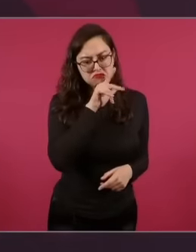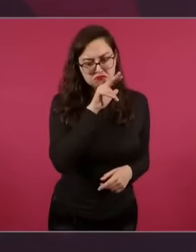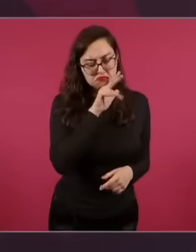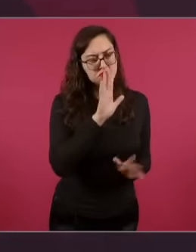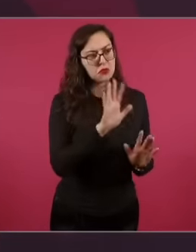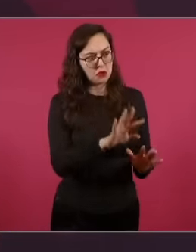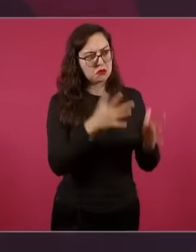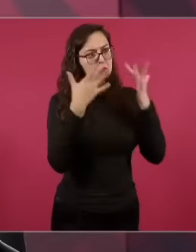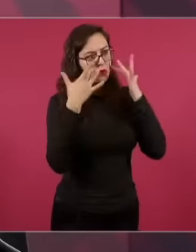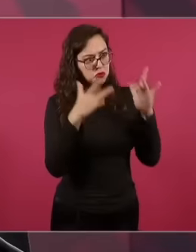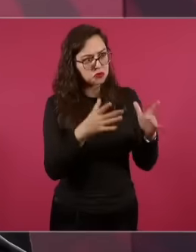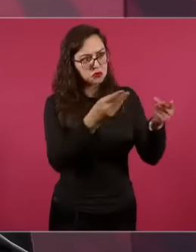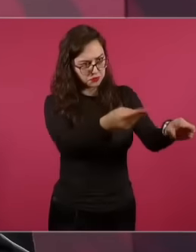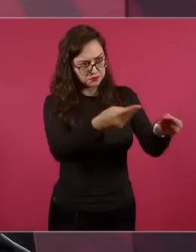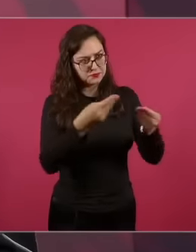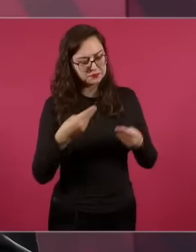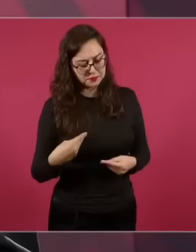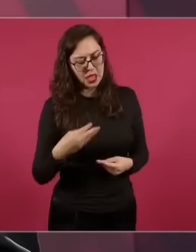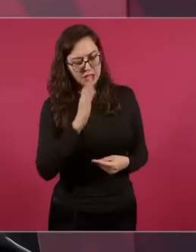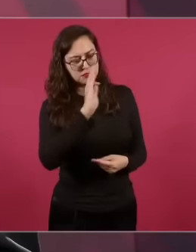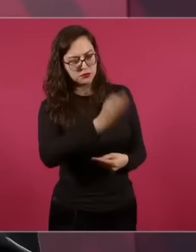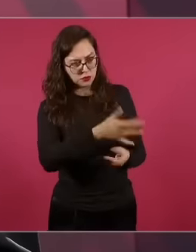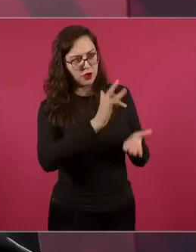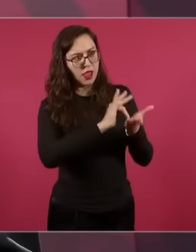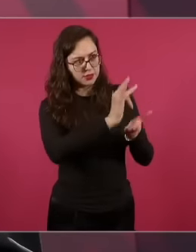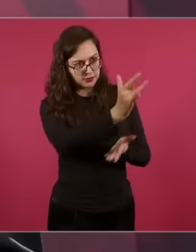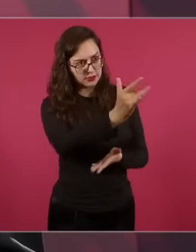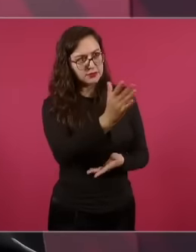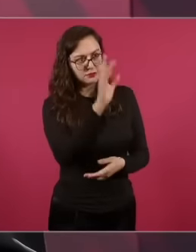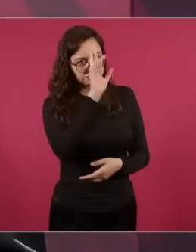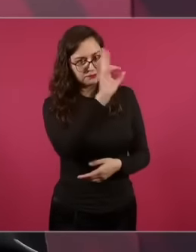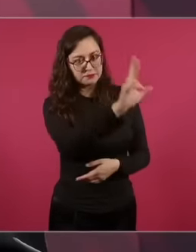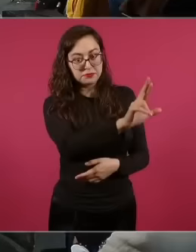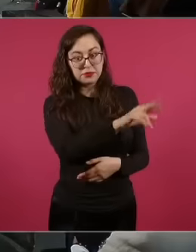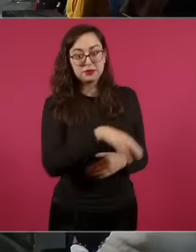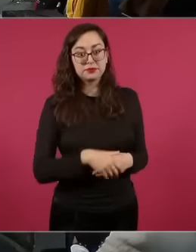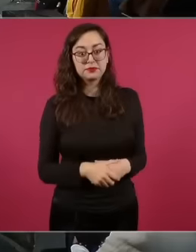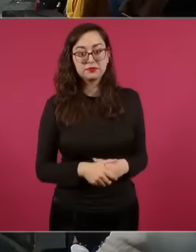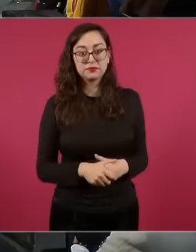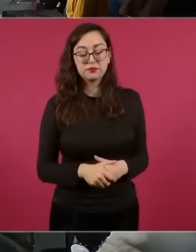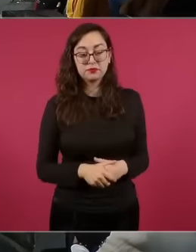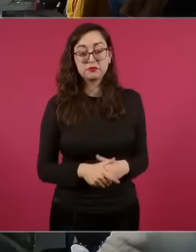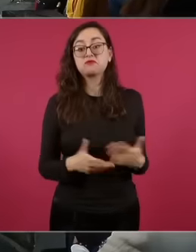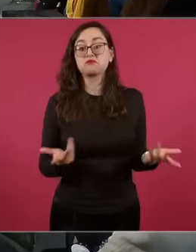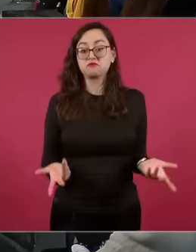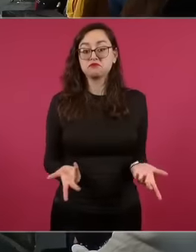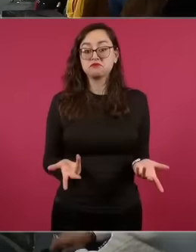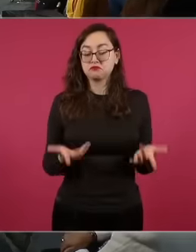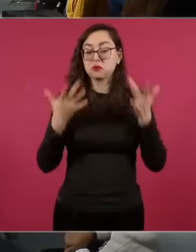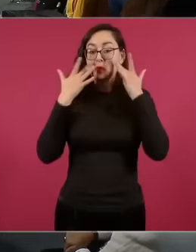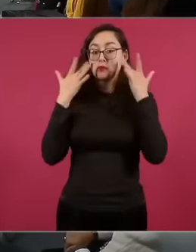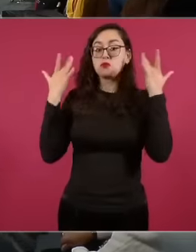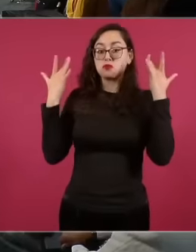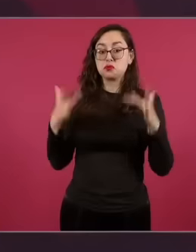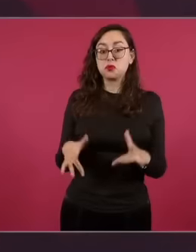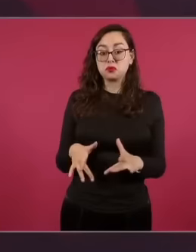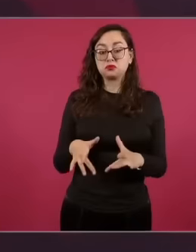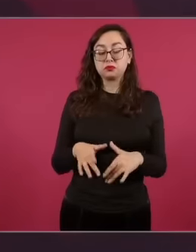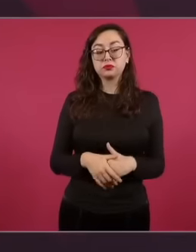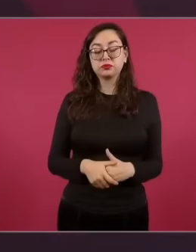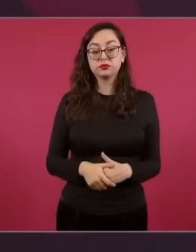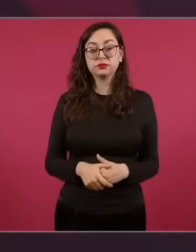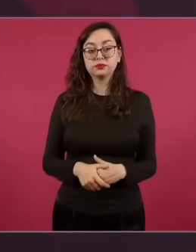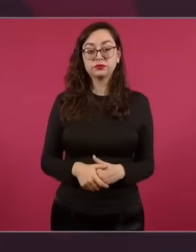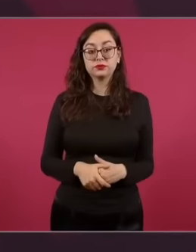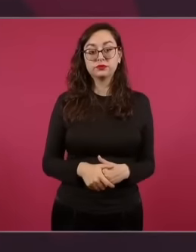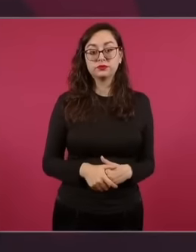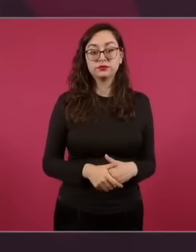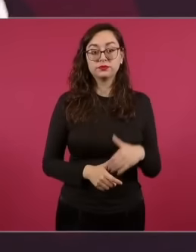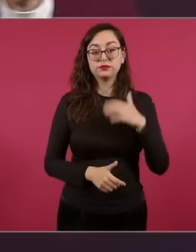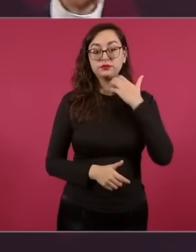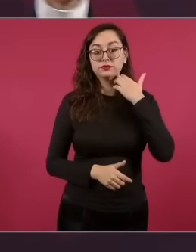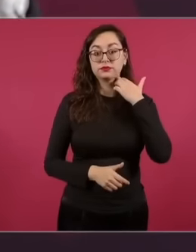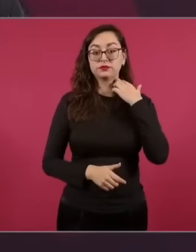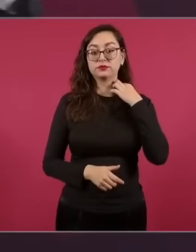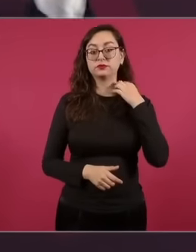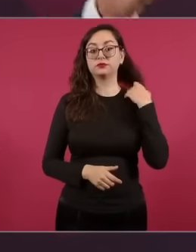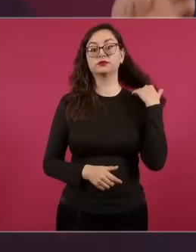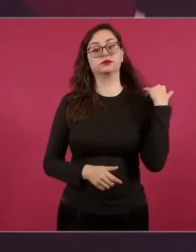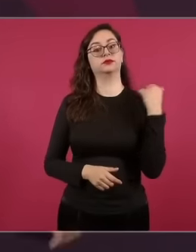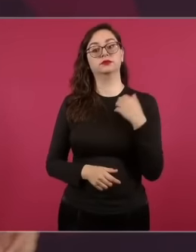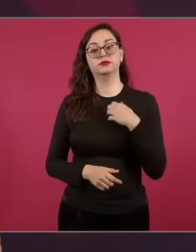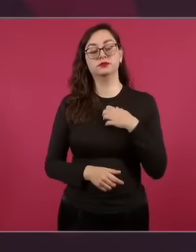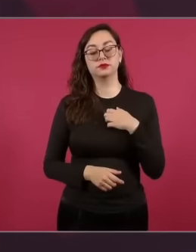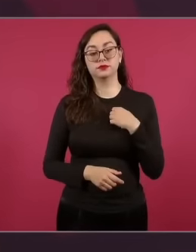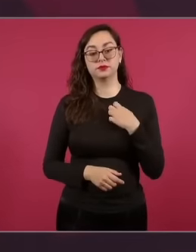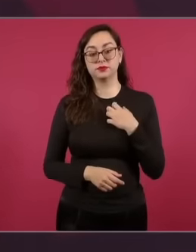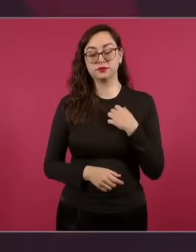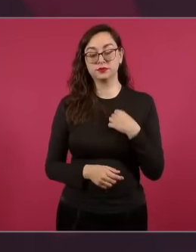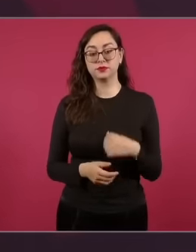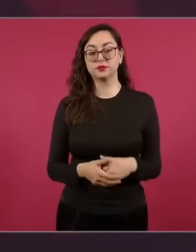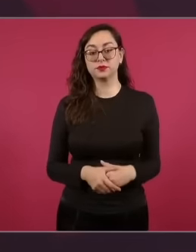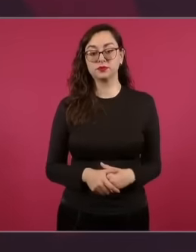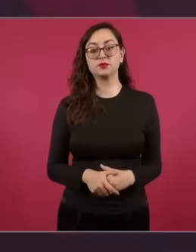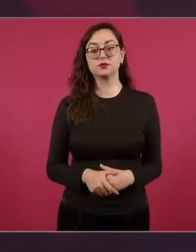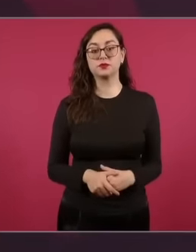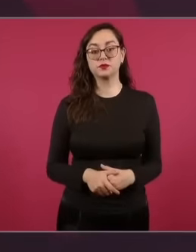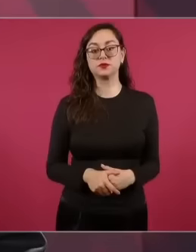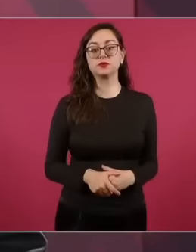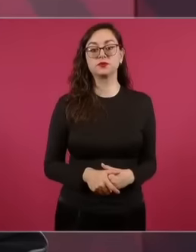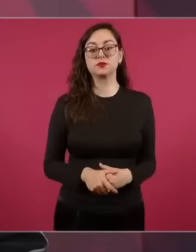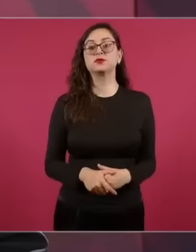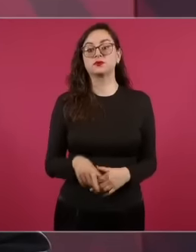very much it turned out better than the other and He presented his resignation, President, so that we can talk about